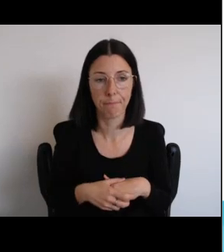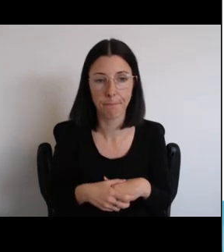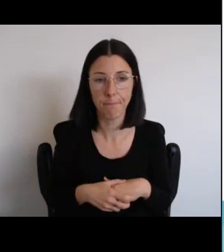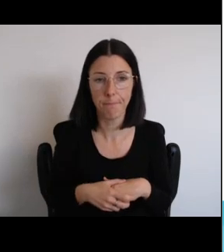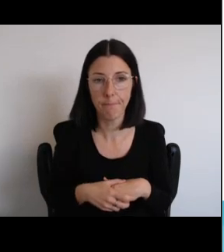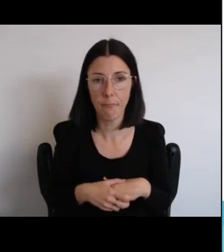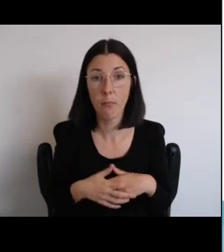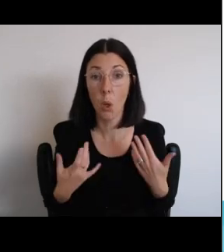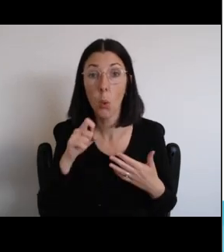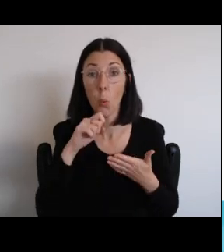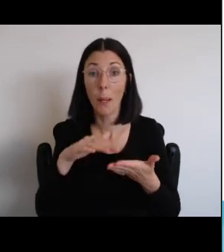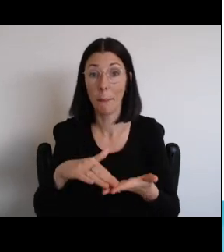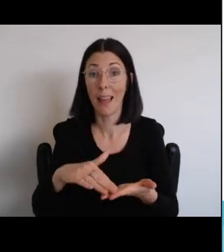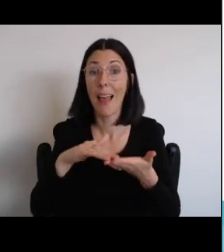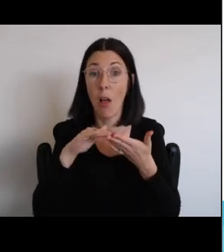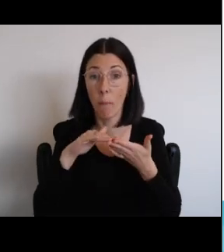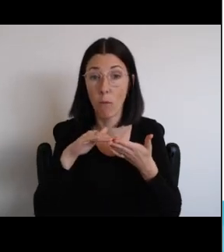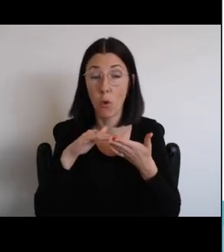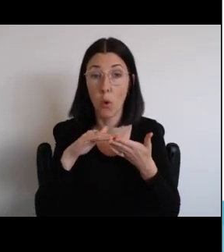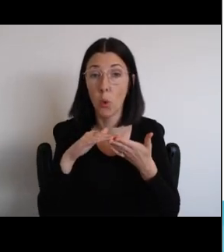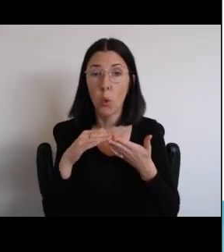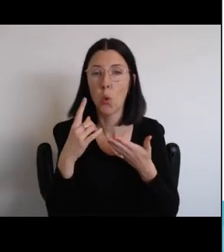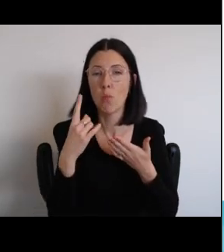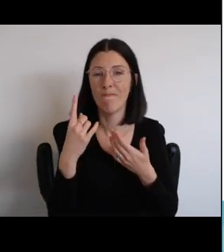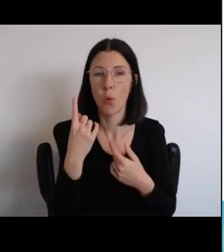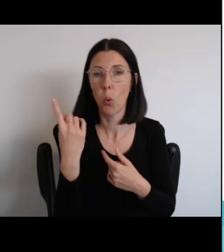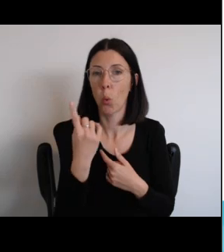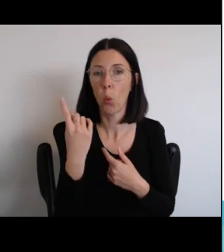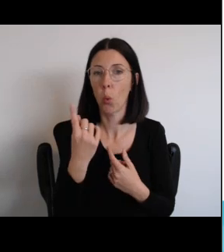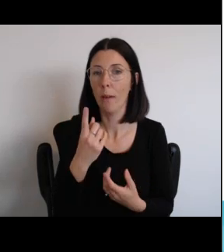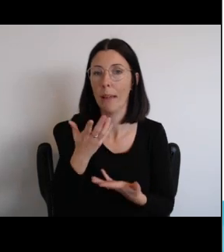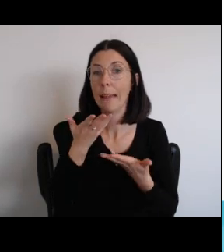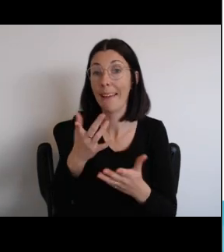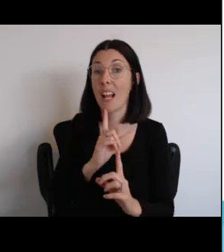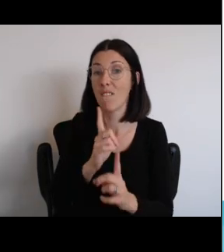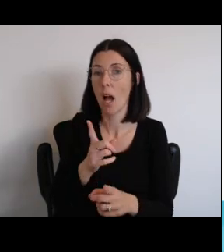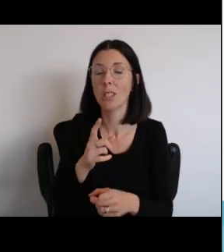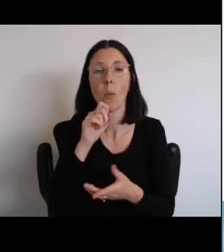for whoever gives that advice to be able to see the parenting plan and the orders and have a